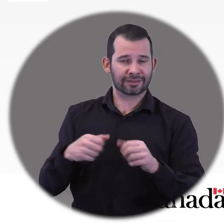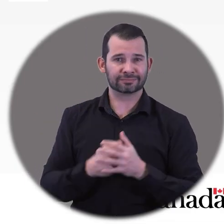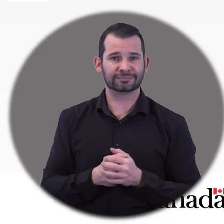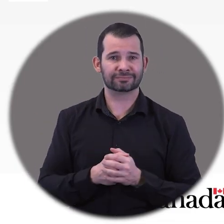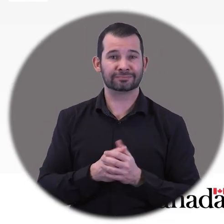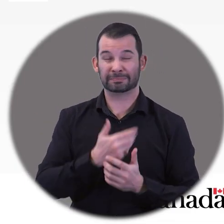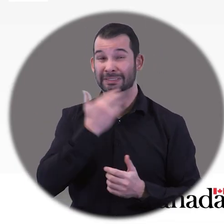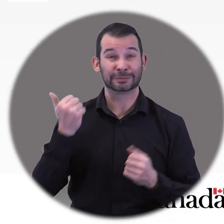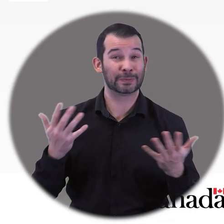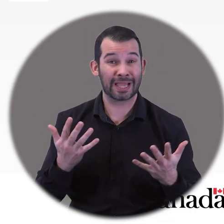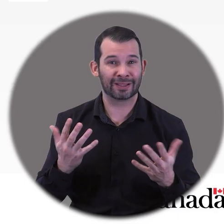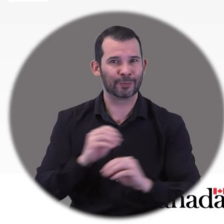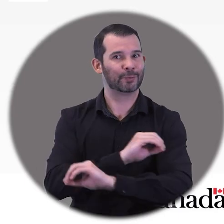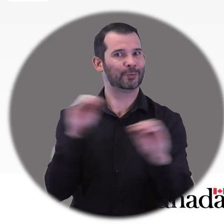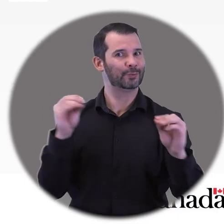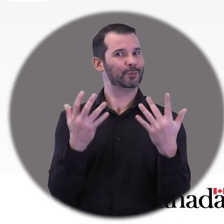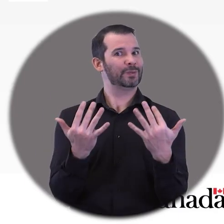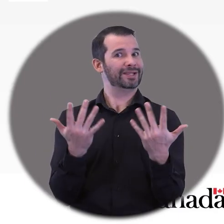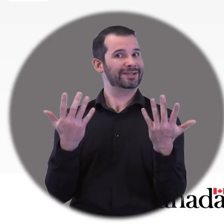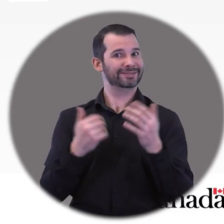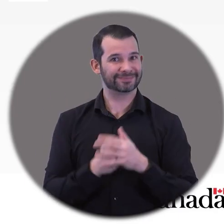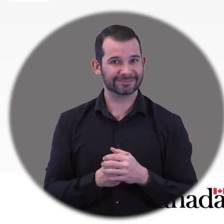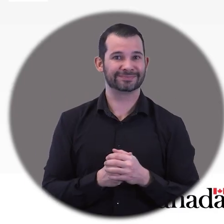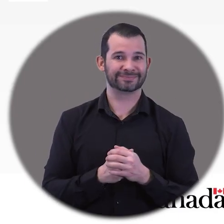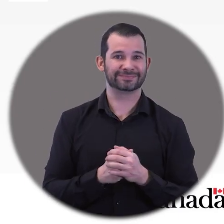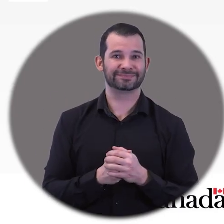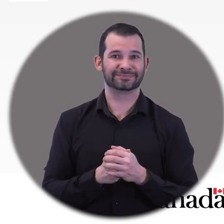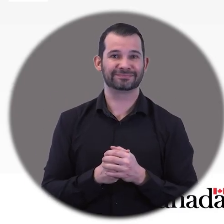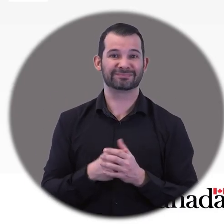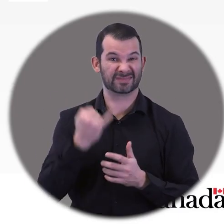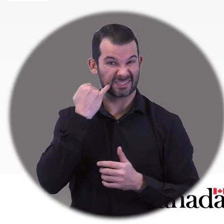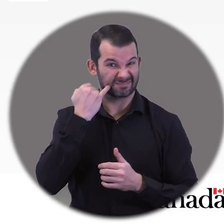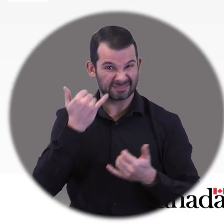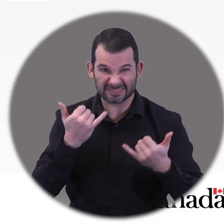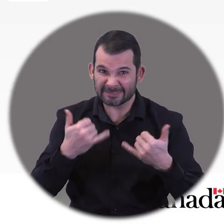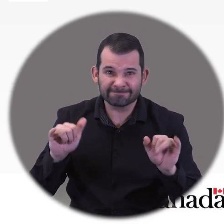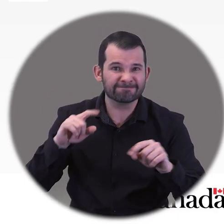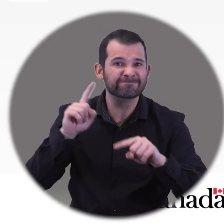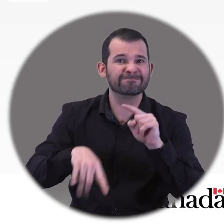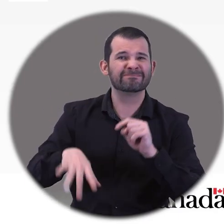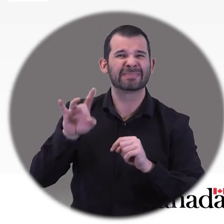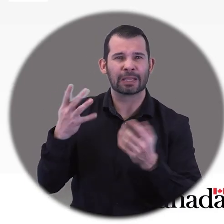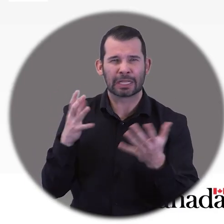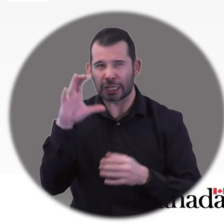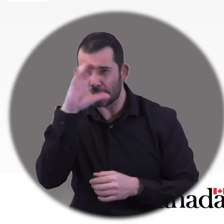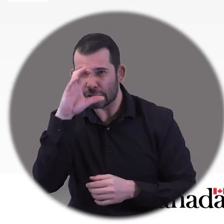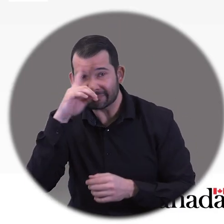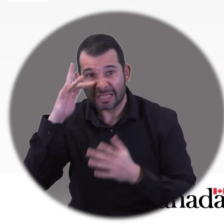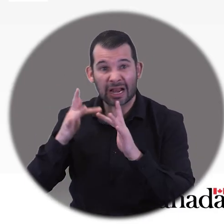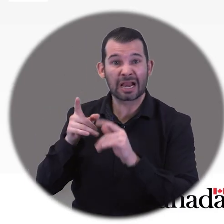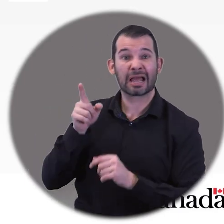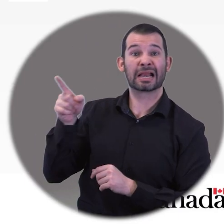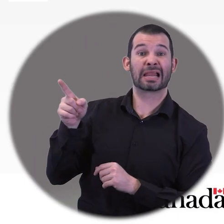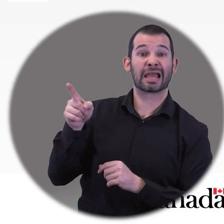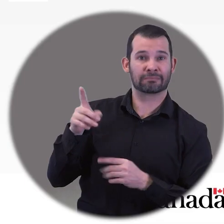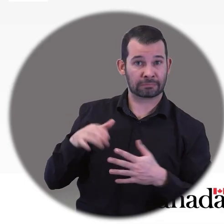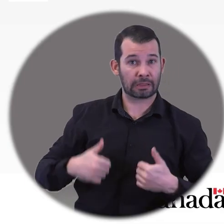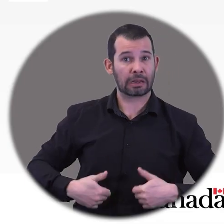Best of all? There is no waiting! If you still can't find what you're looking for online and you live in